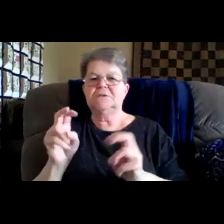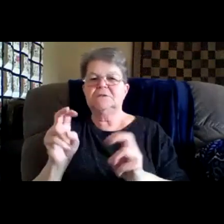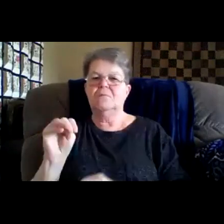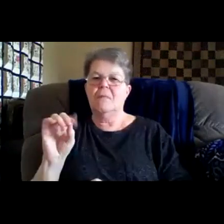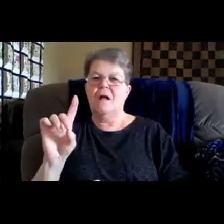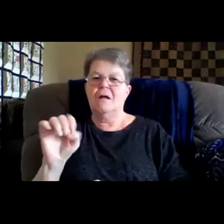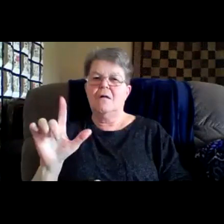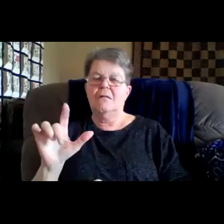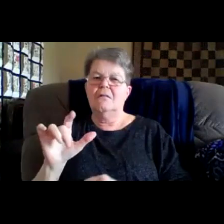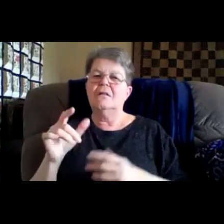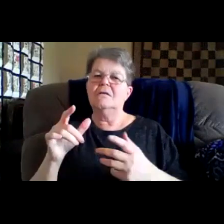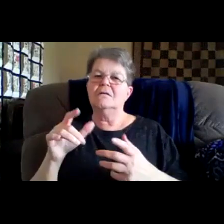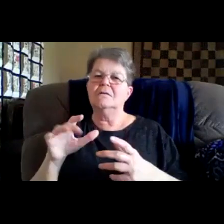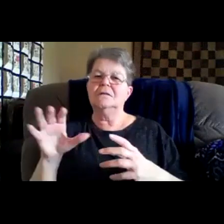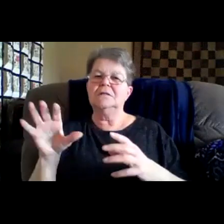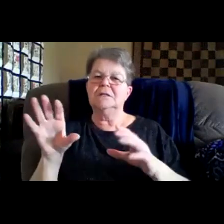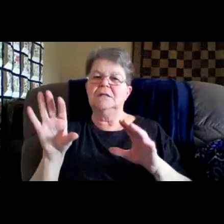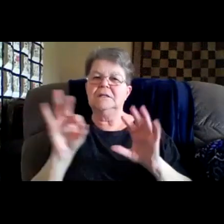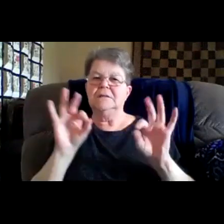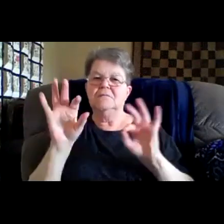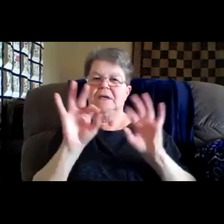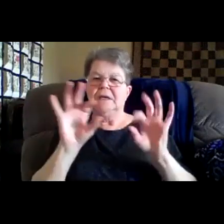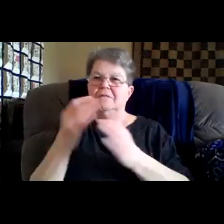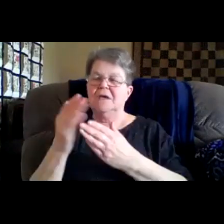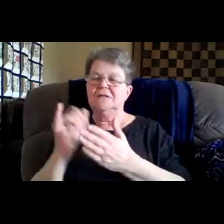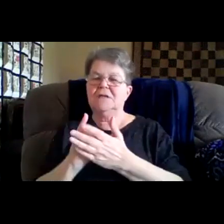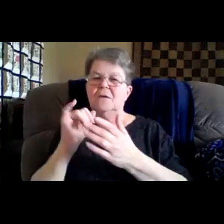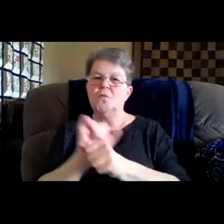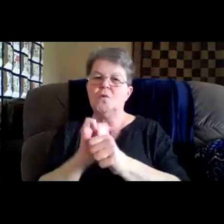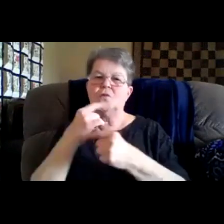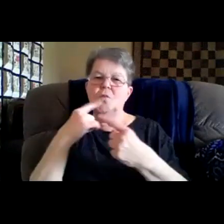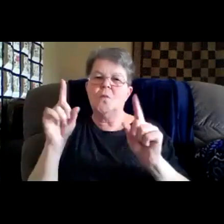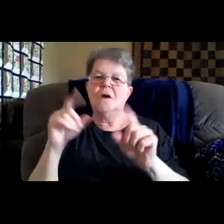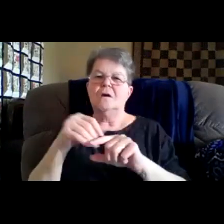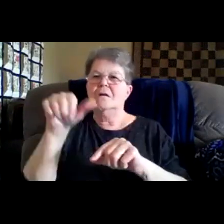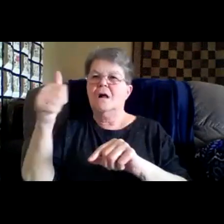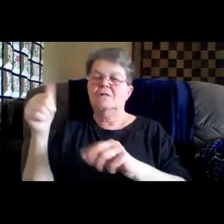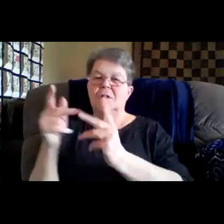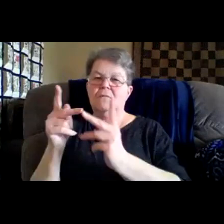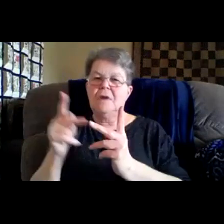and just taking things that were working well in different places and trying to put them all together.